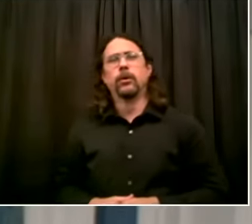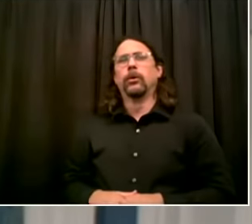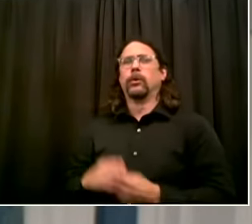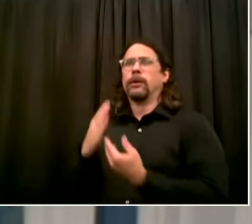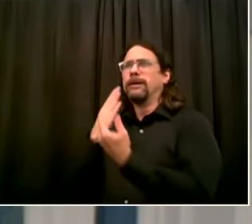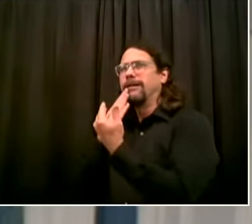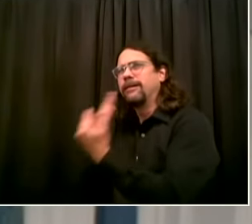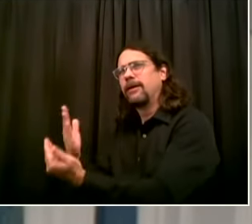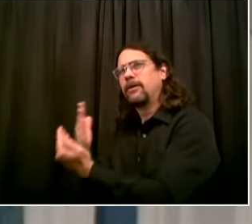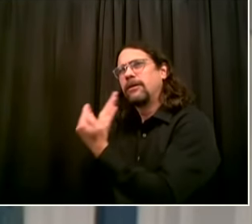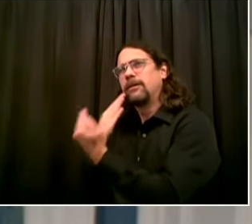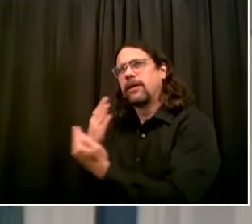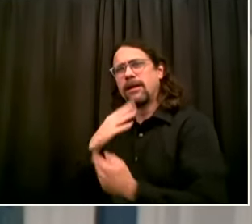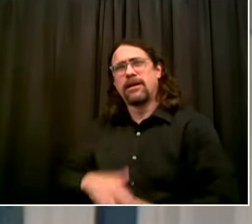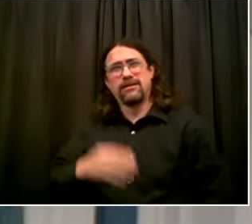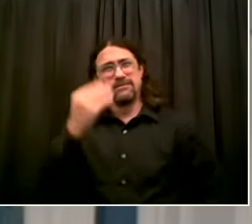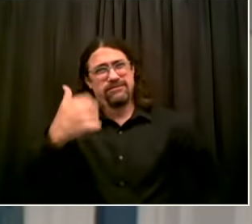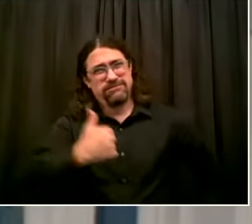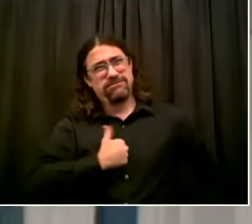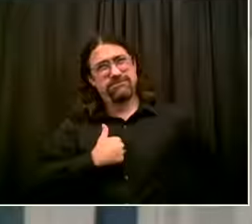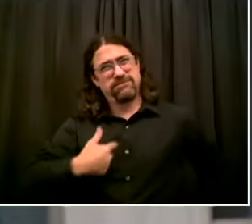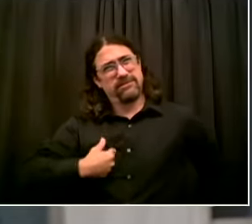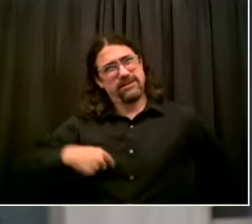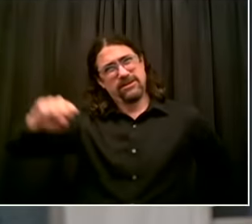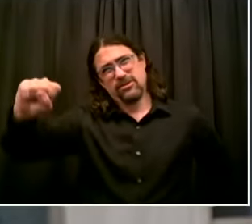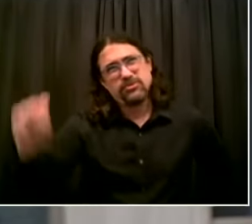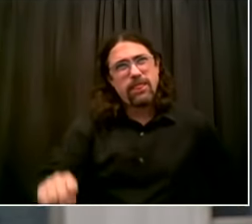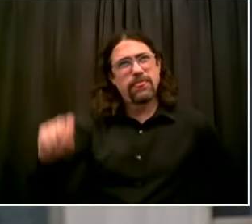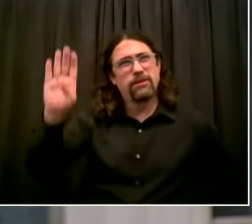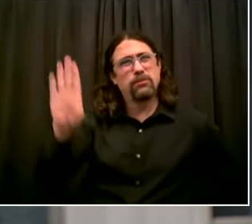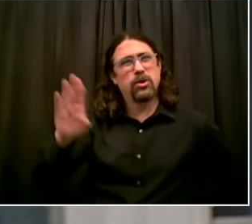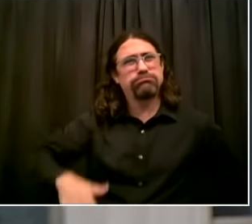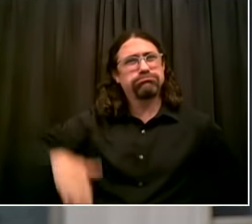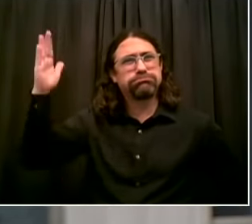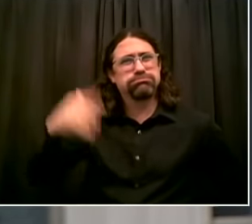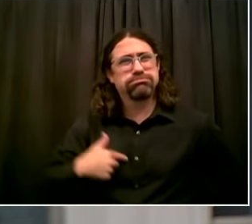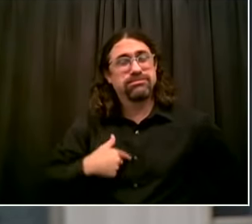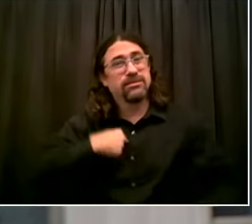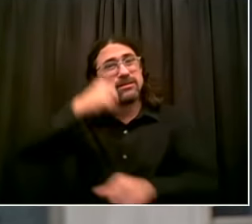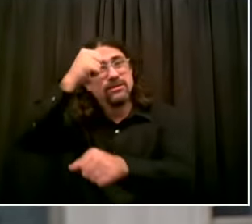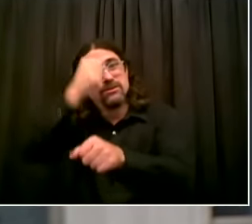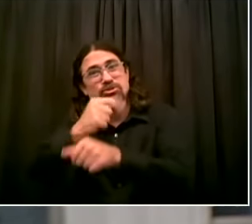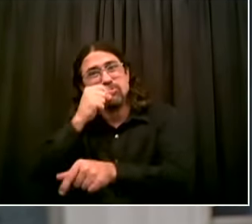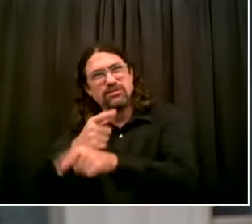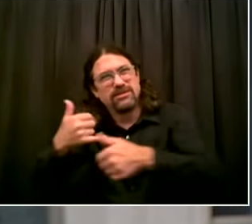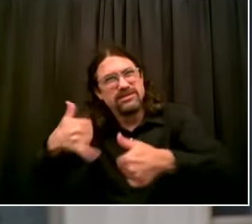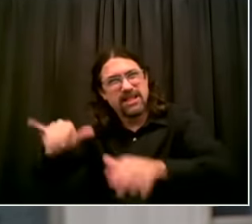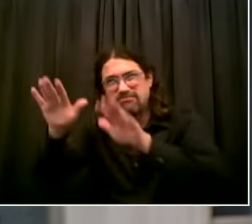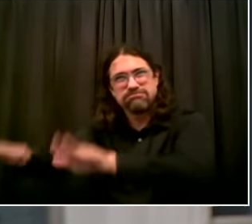CONTACT. IF WE DO NOT SEE PROGRESS QUICKLY THERE ARE ADDITIONAL STEPS